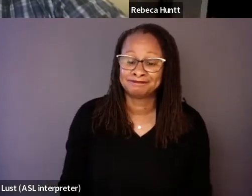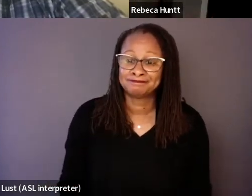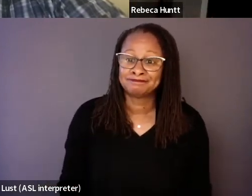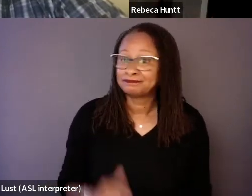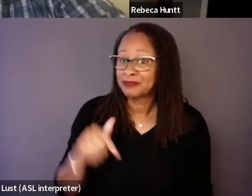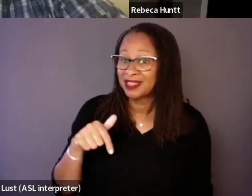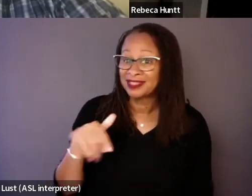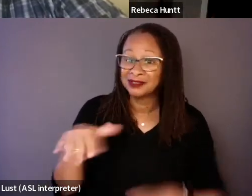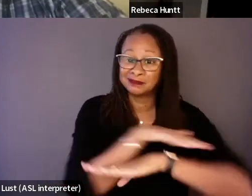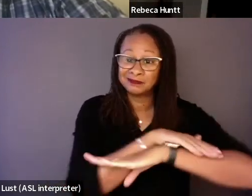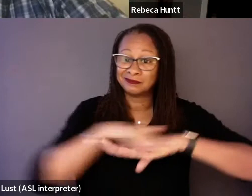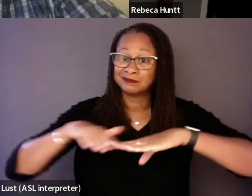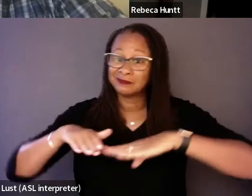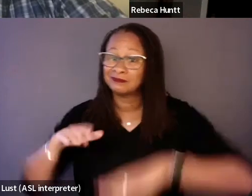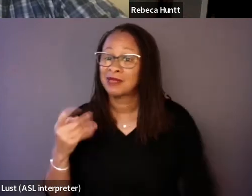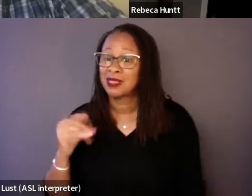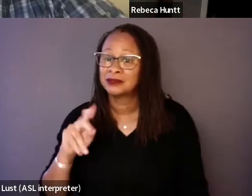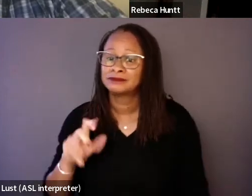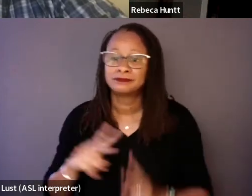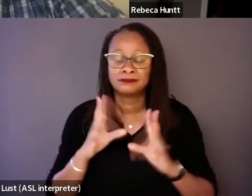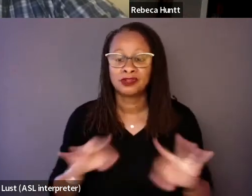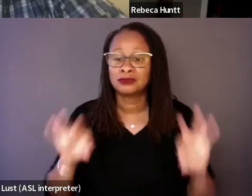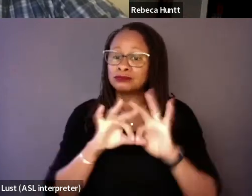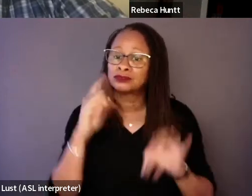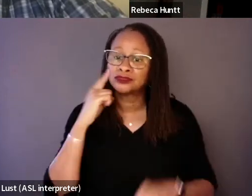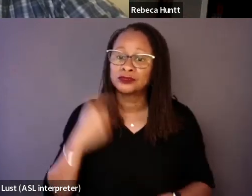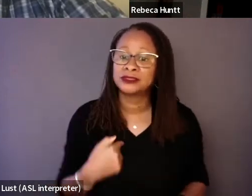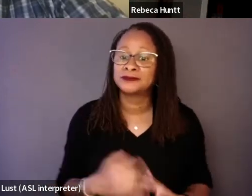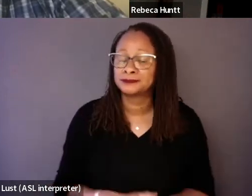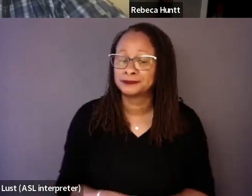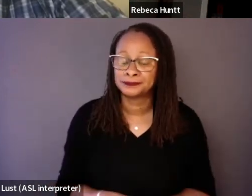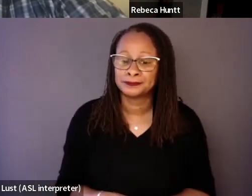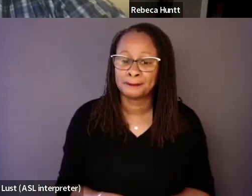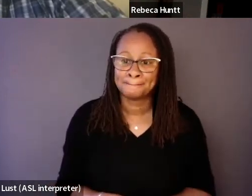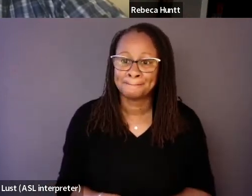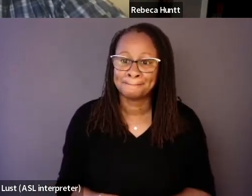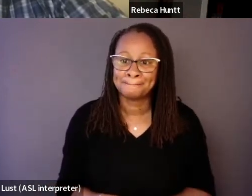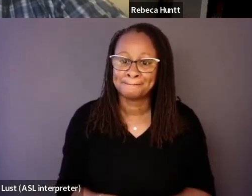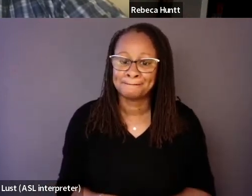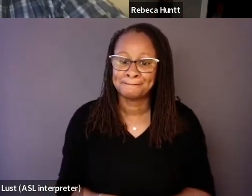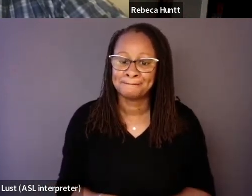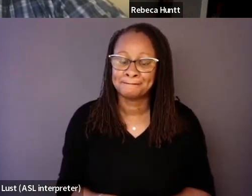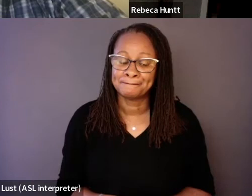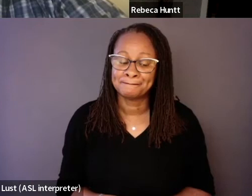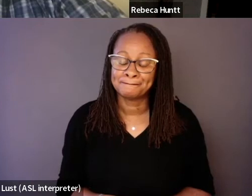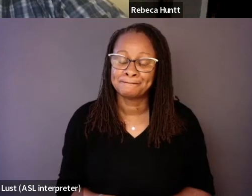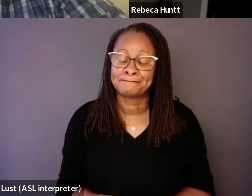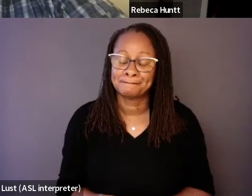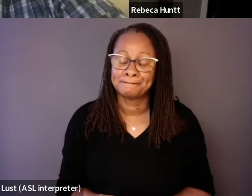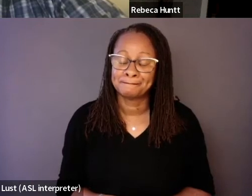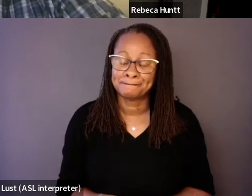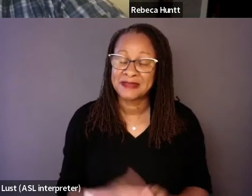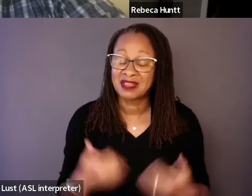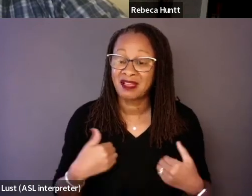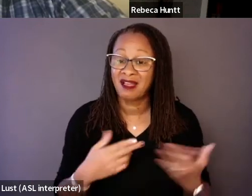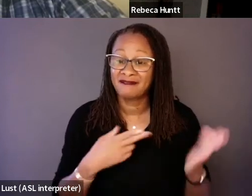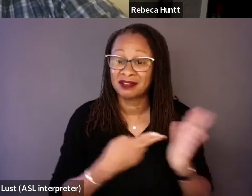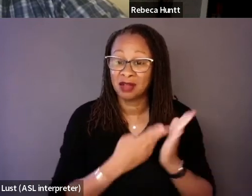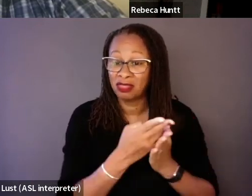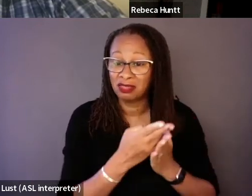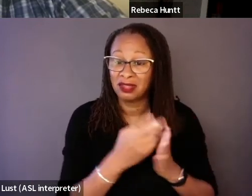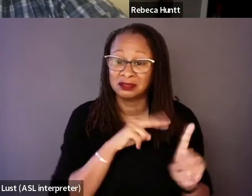And it was really important for me to -- to just give an honest perspective of that experience.